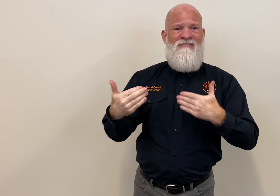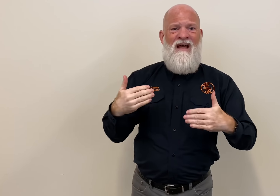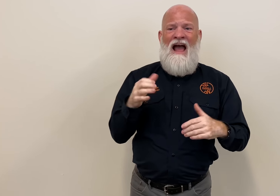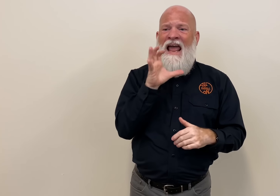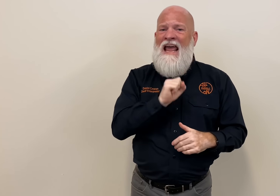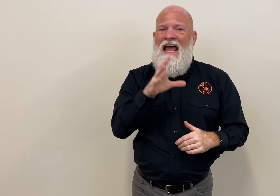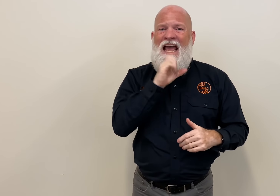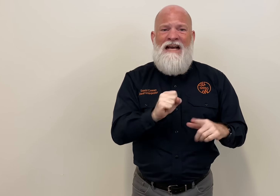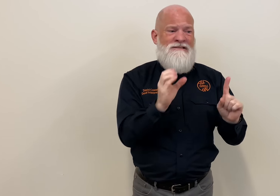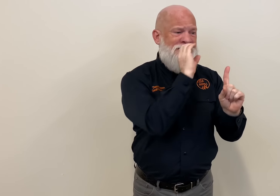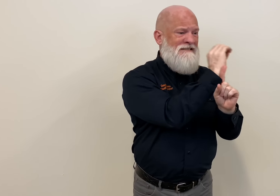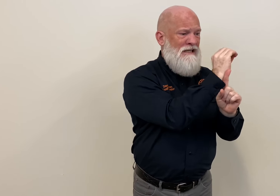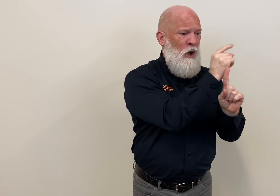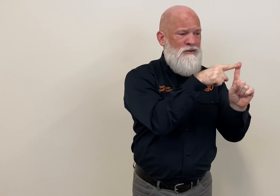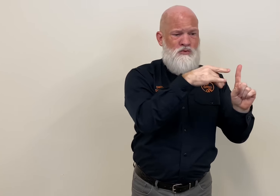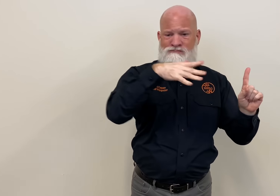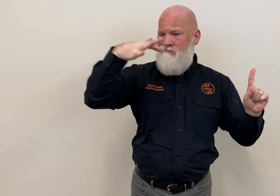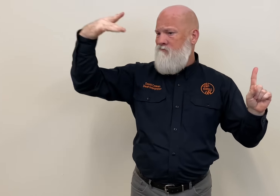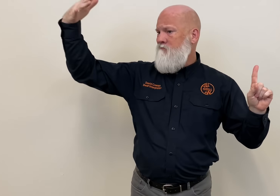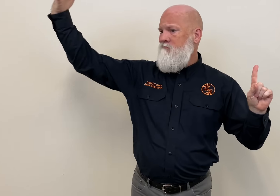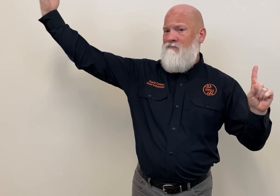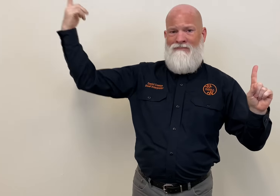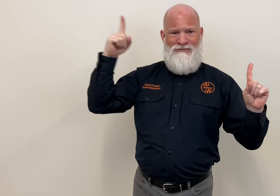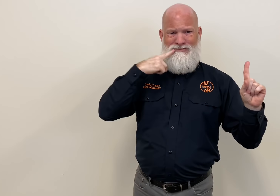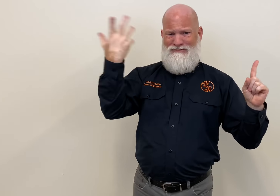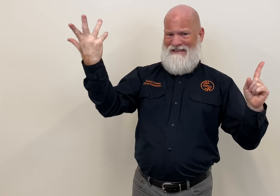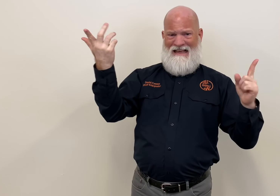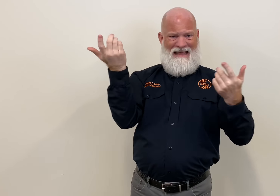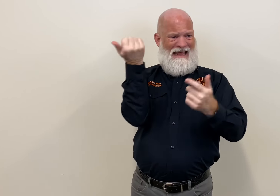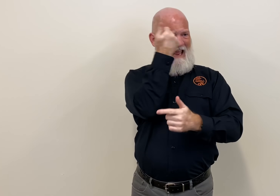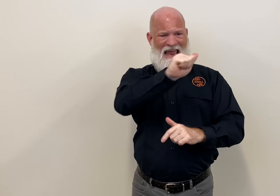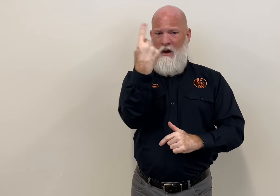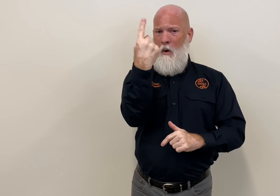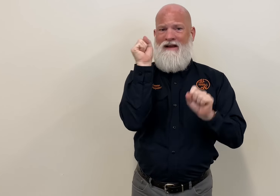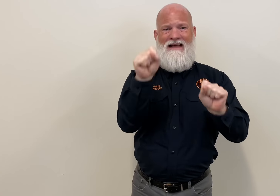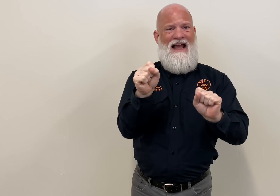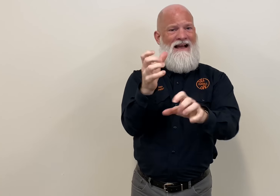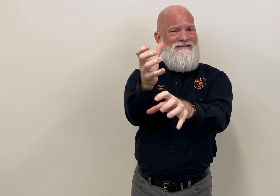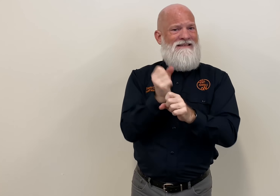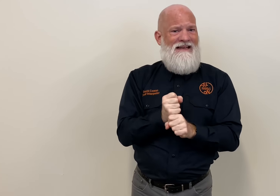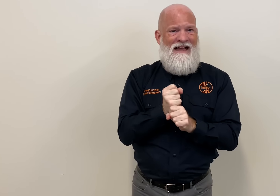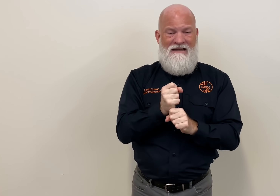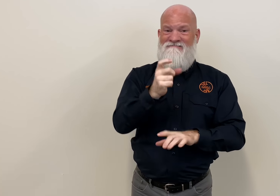Adults with serious chronic medical conditions are at a greater risk.